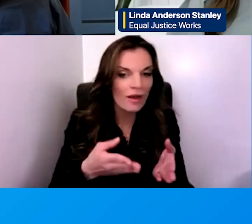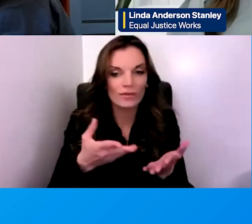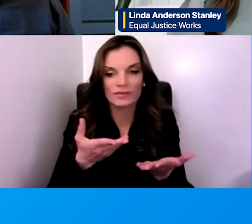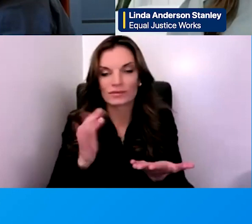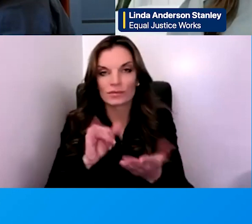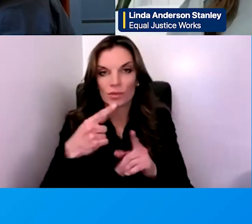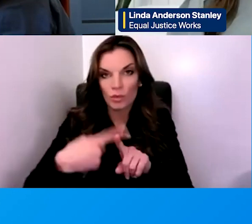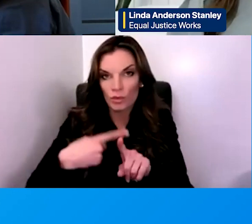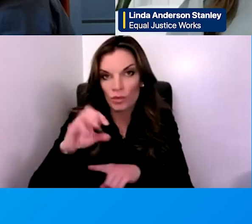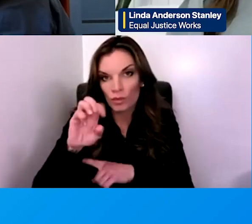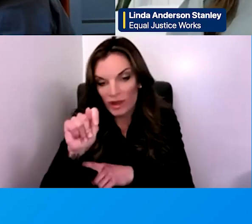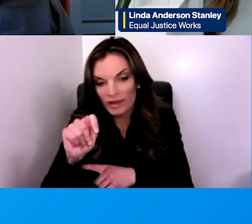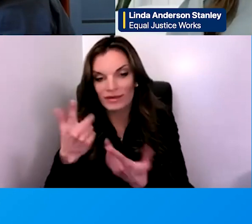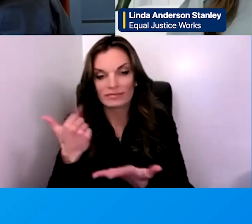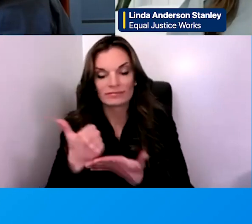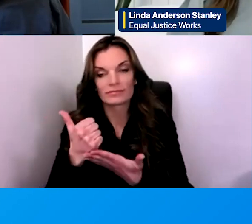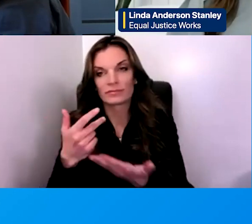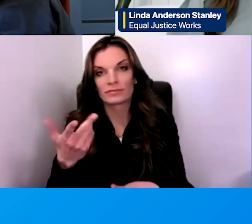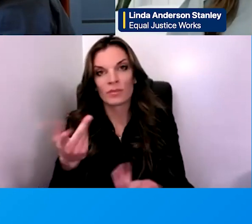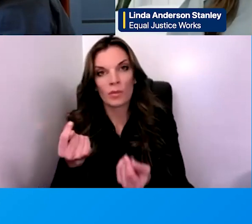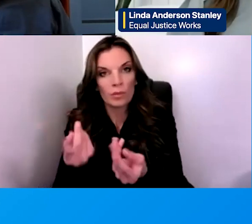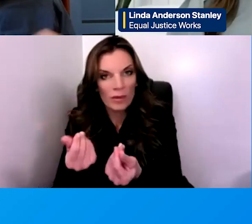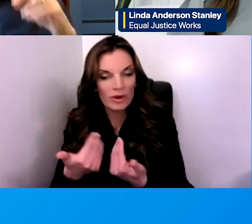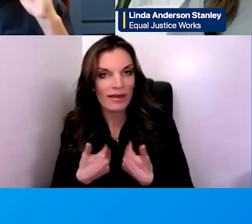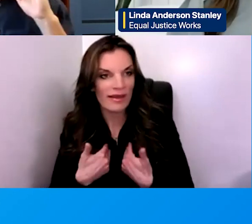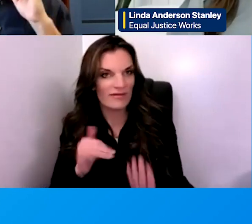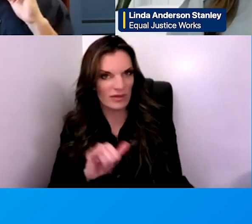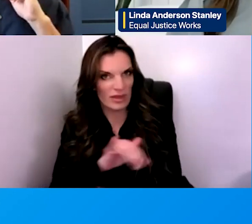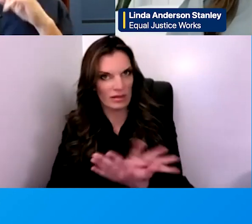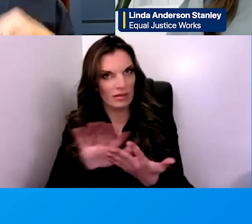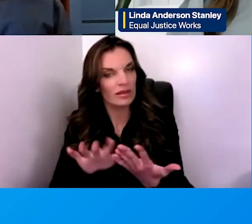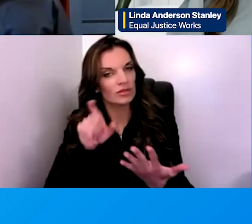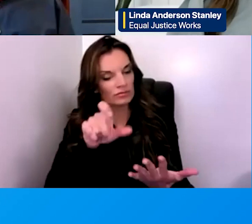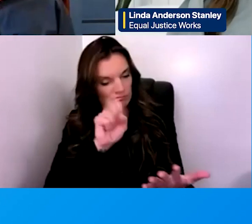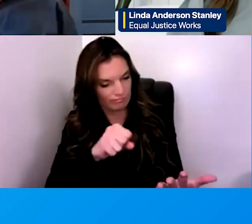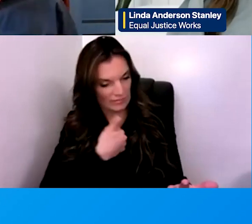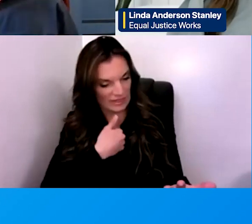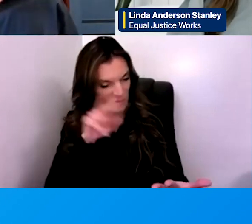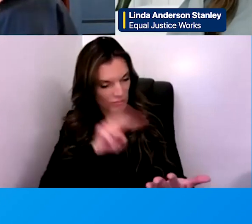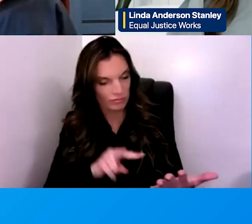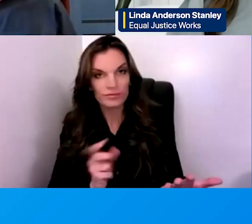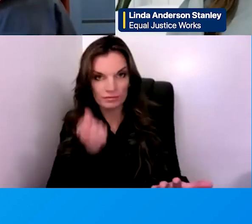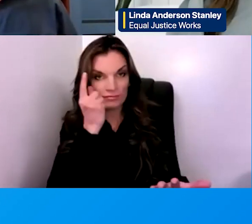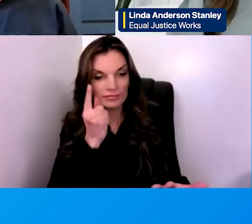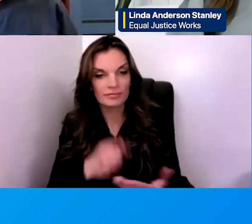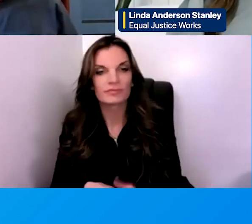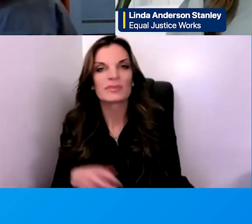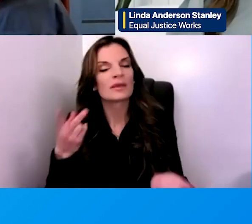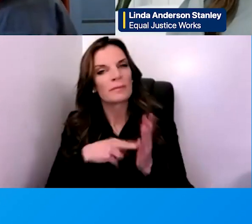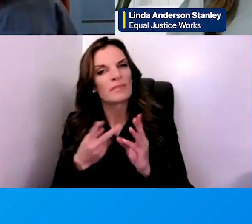disaster legal aid or disaster legal work speaks a lot about how inaccessible this process